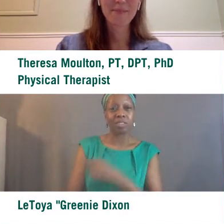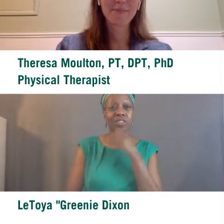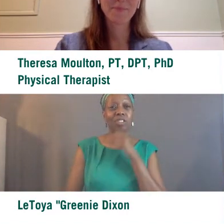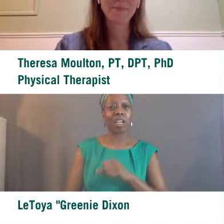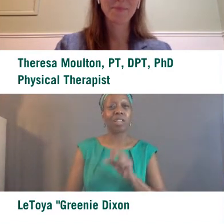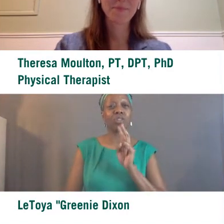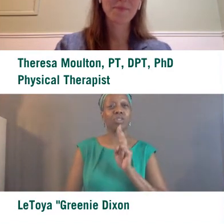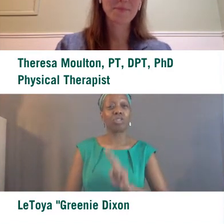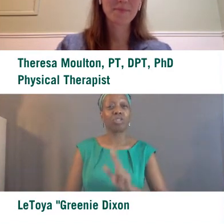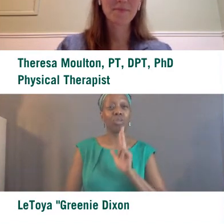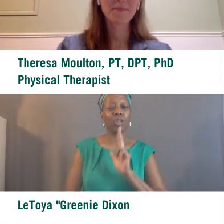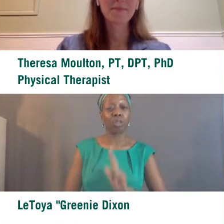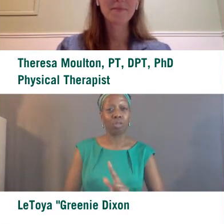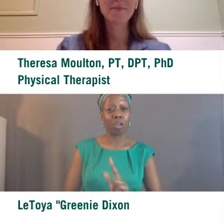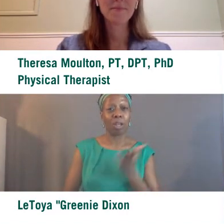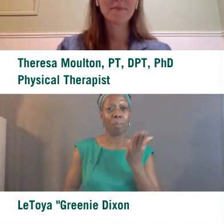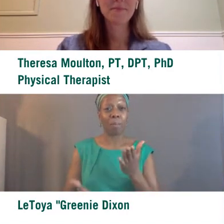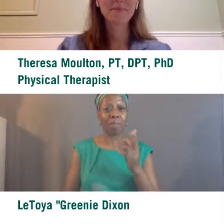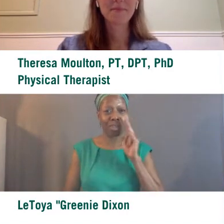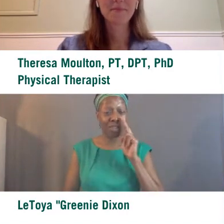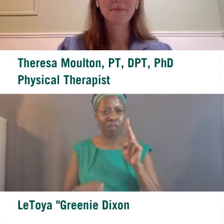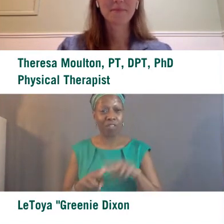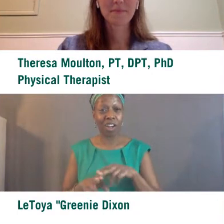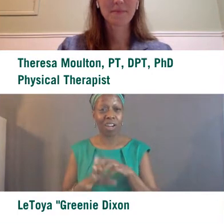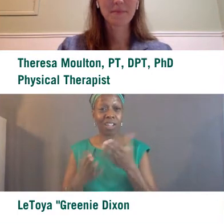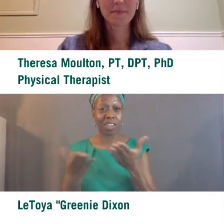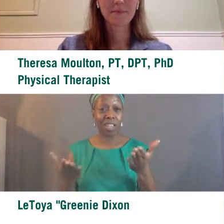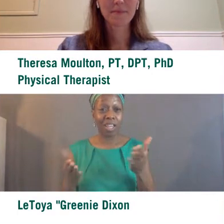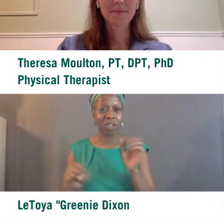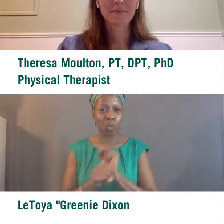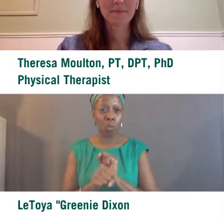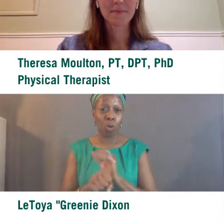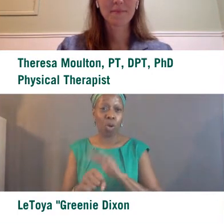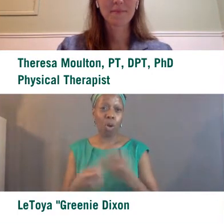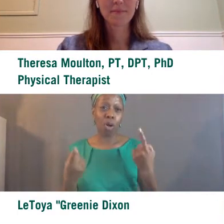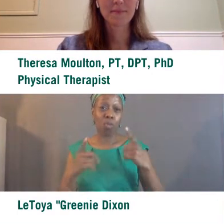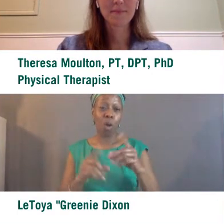We have functional electrical stimulation.